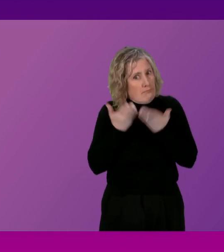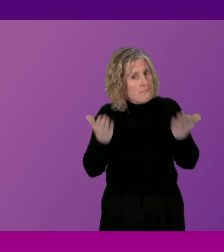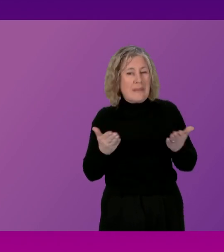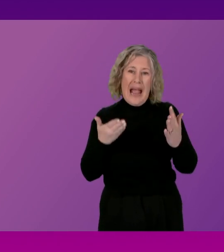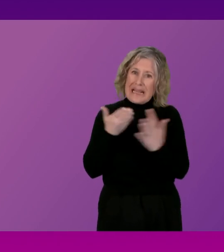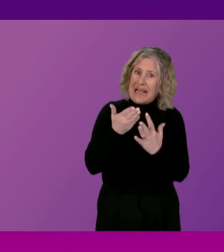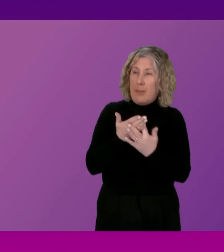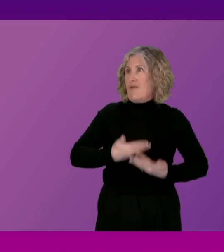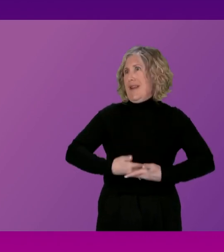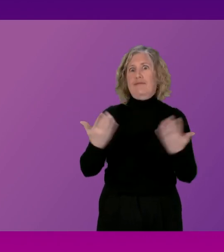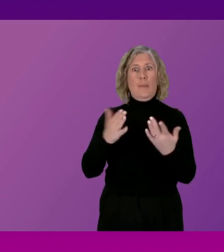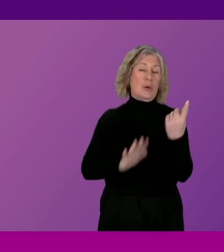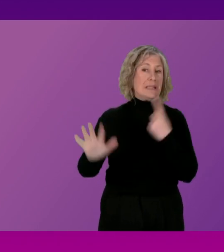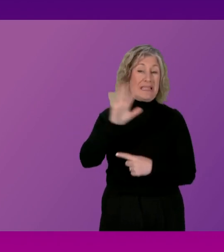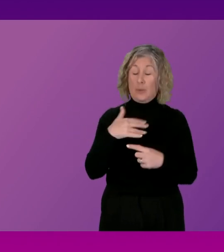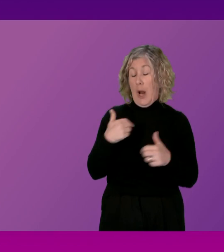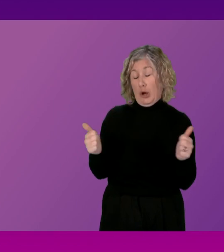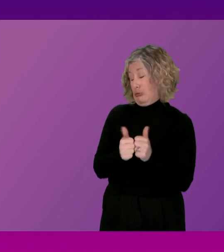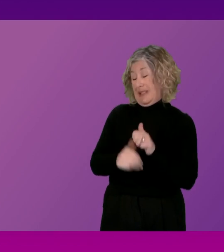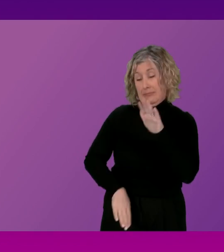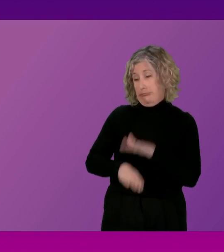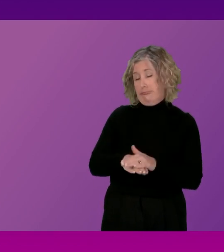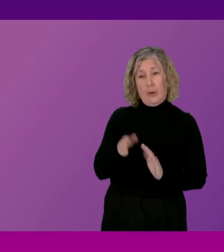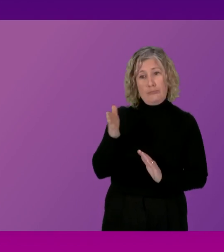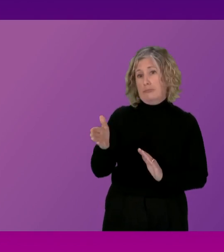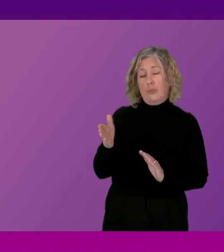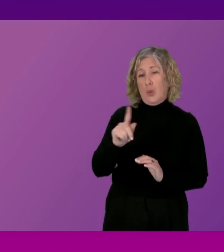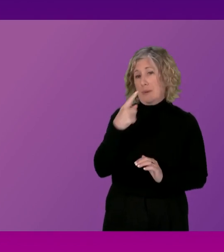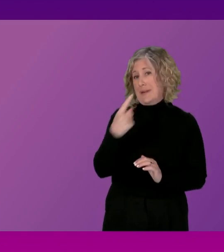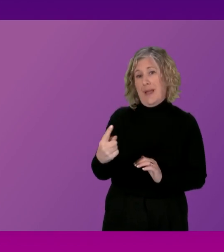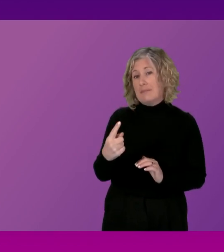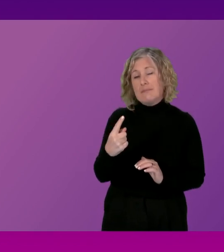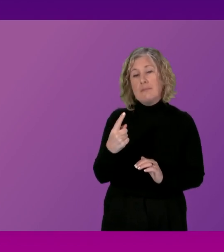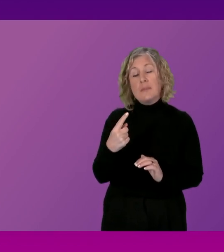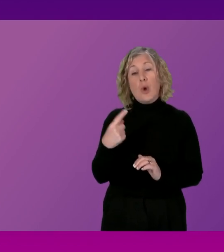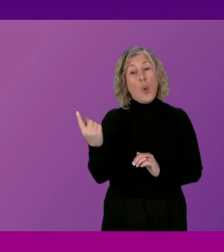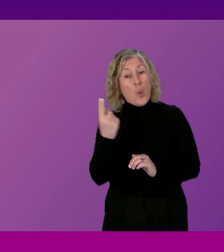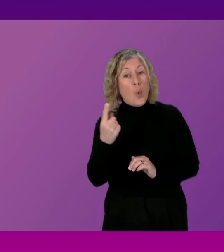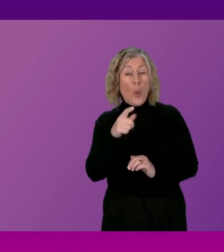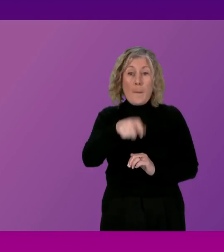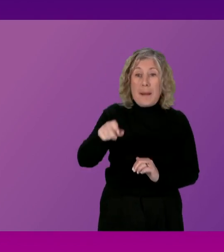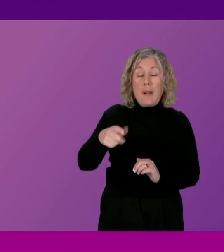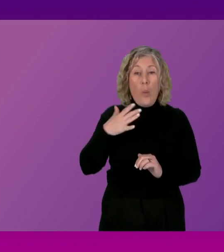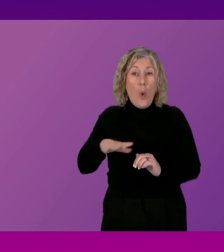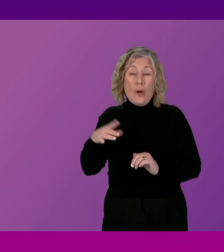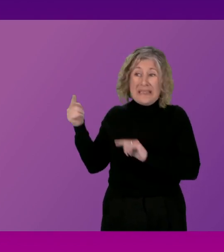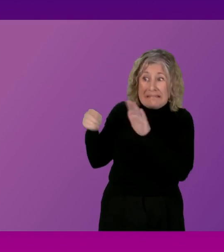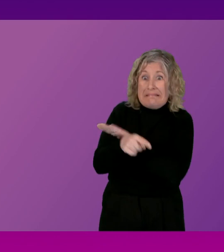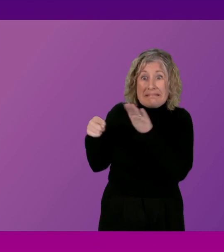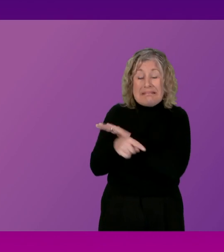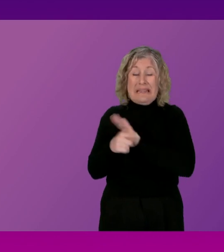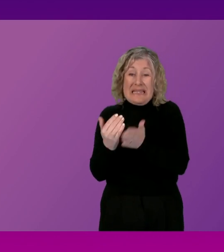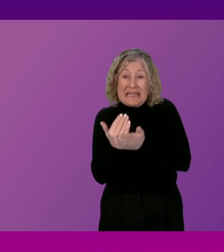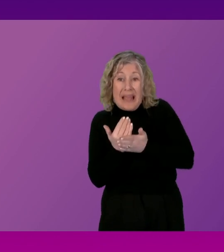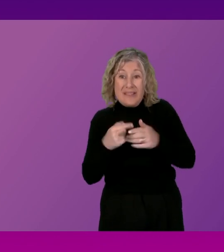I could not agree more with Mark Ruskell that, when people are seeking sanctuary from war,